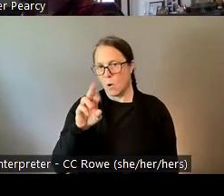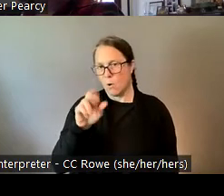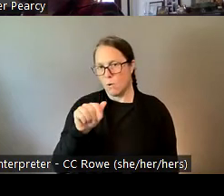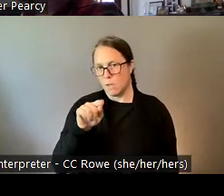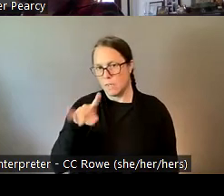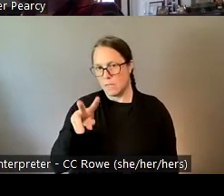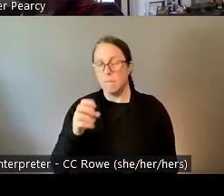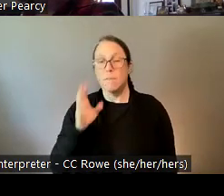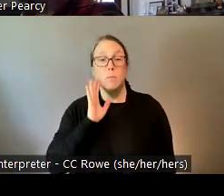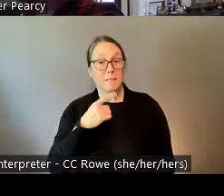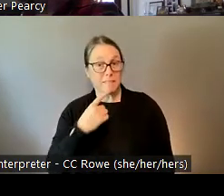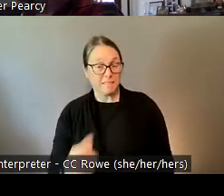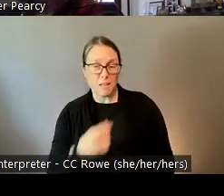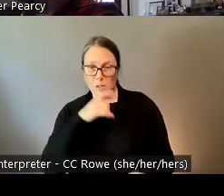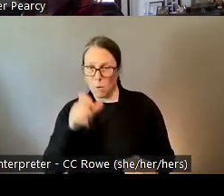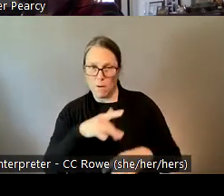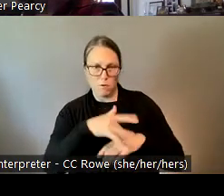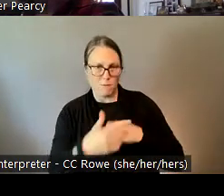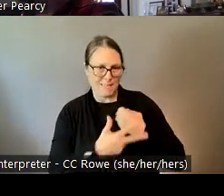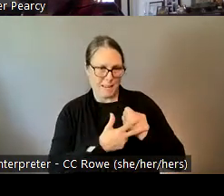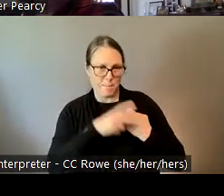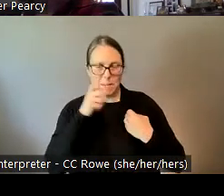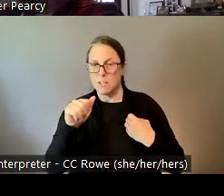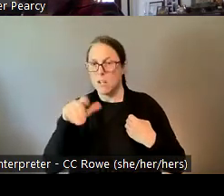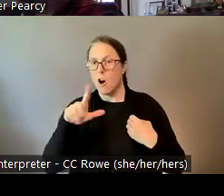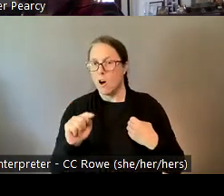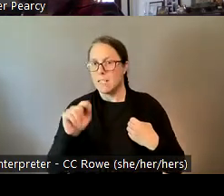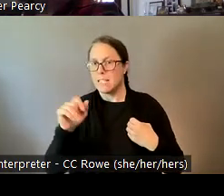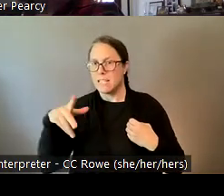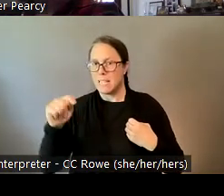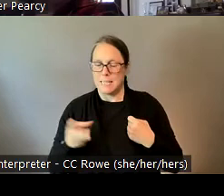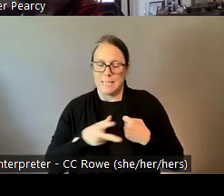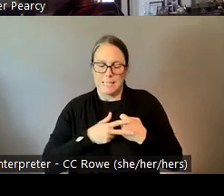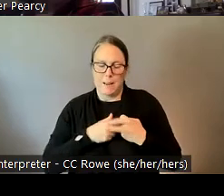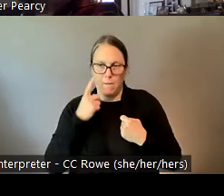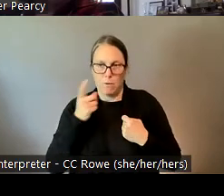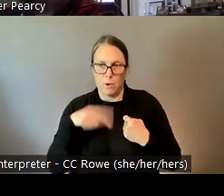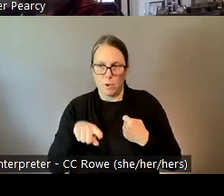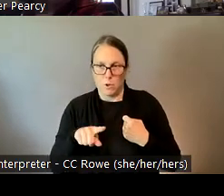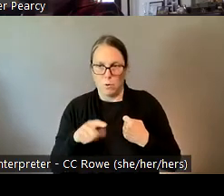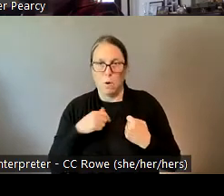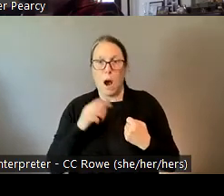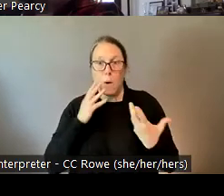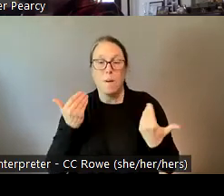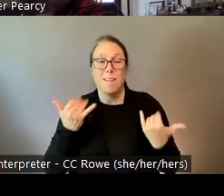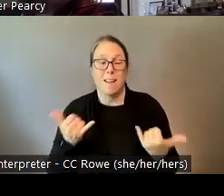I'm gonna exit out of that. And now the alt text is saved there. So I'm going to now leave the Word doc